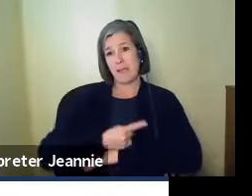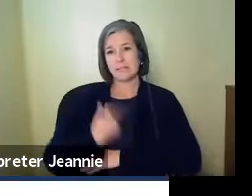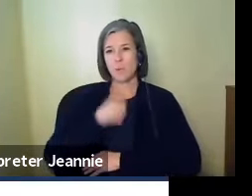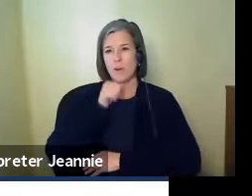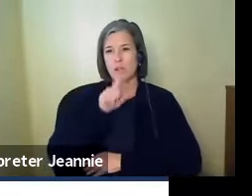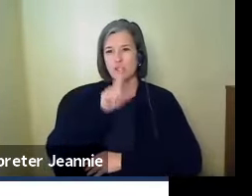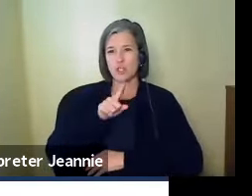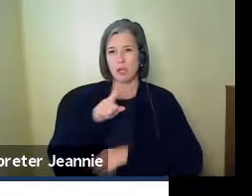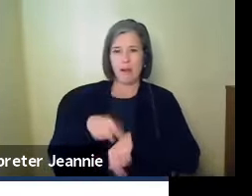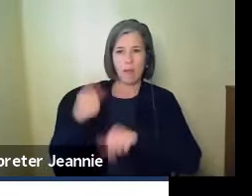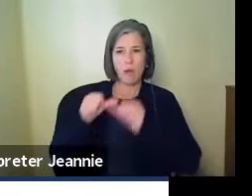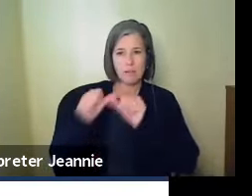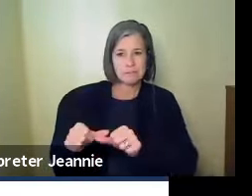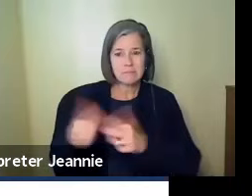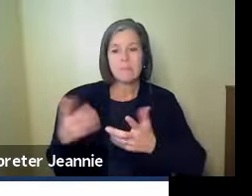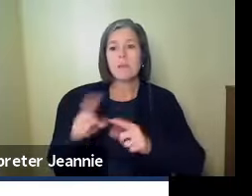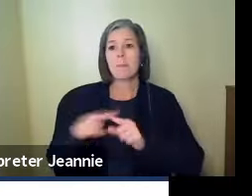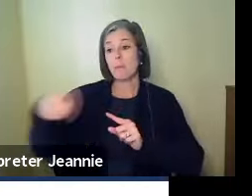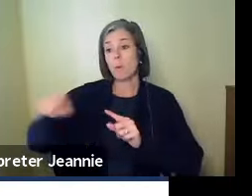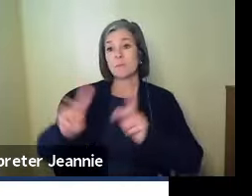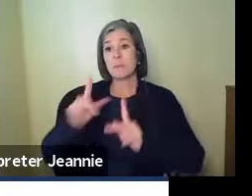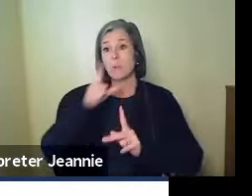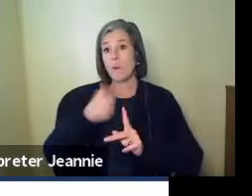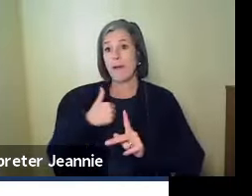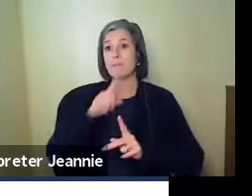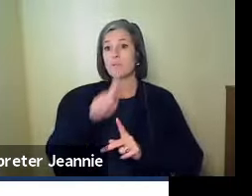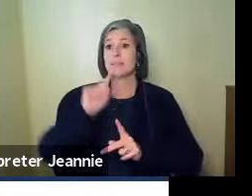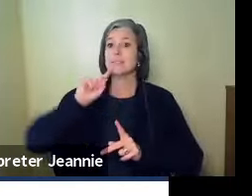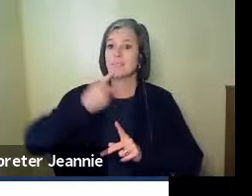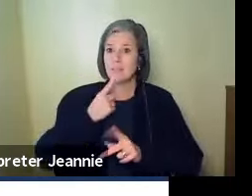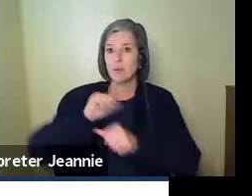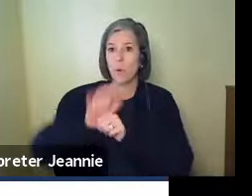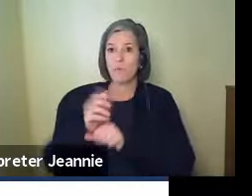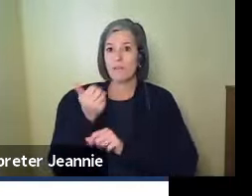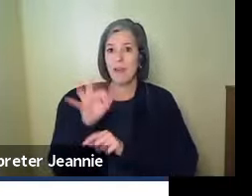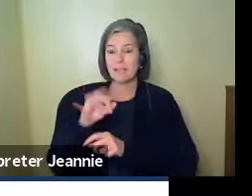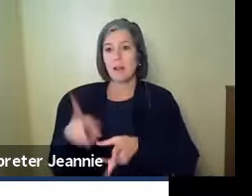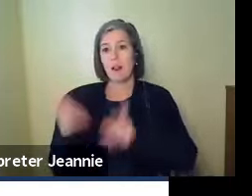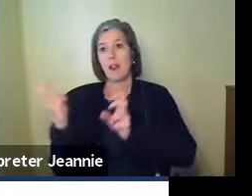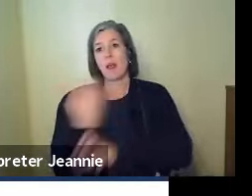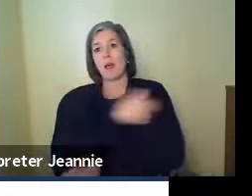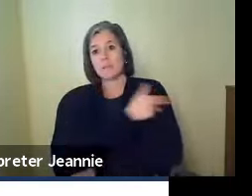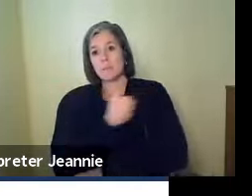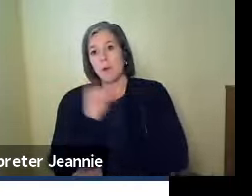Those people who have really severe COVID-19 hospitalized in the ICU, they may